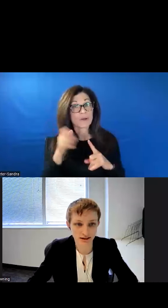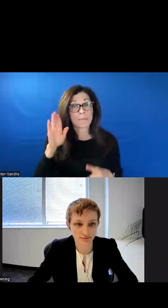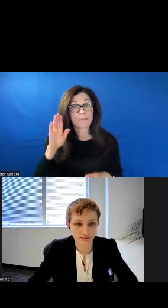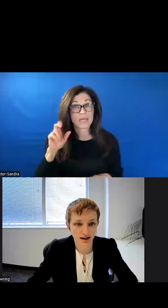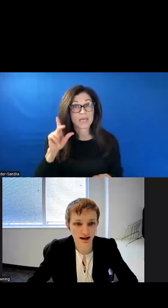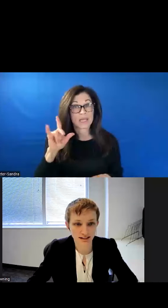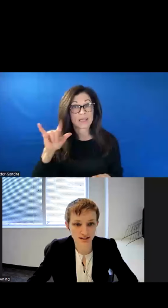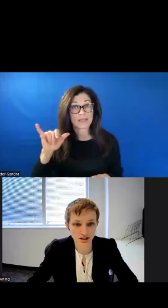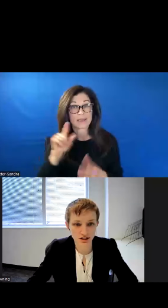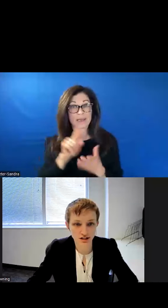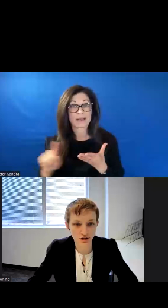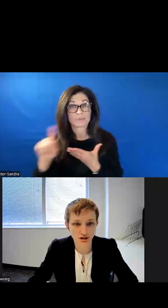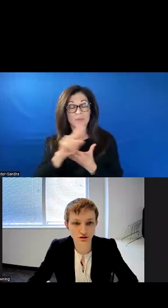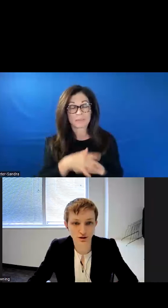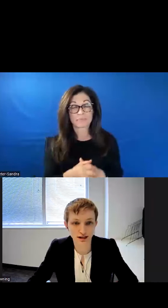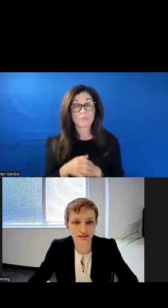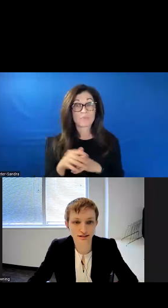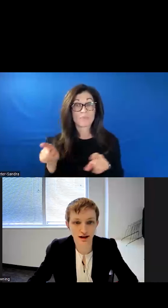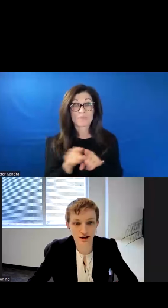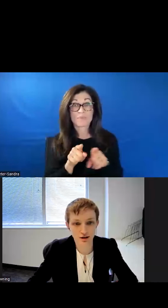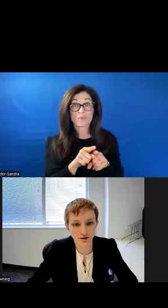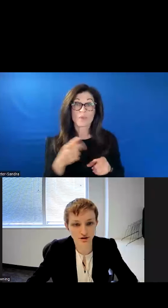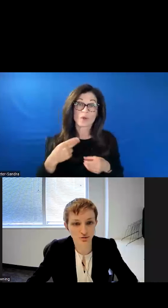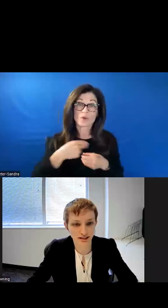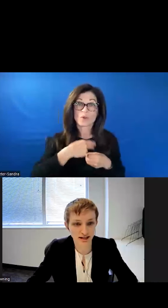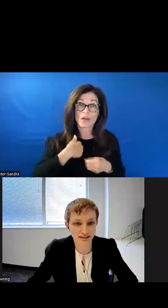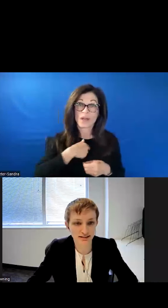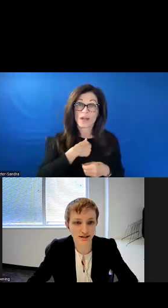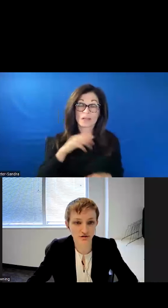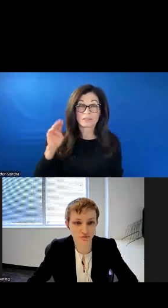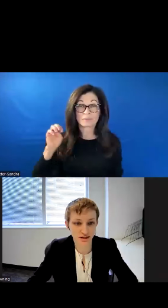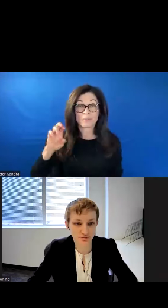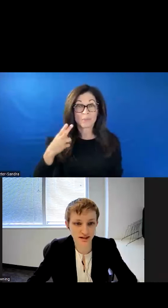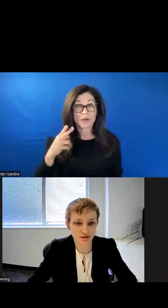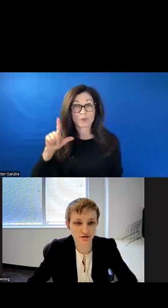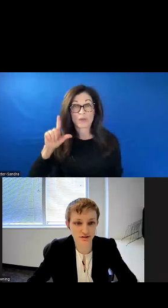IN ADDITION YOU CAN JOIN ON MARCH 29TH TO HEAR FROM KIM SANDERS